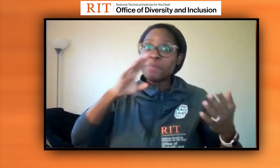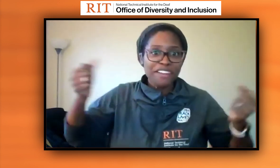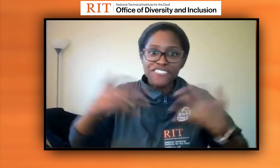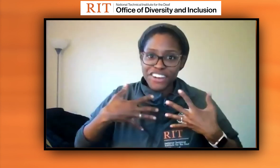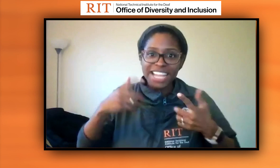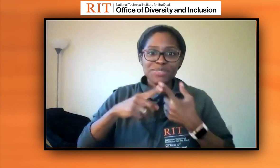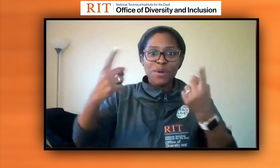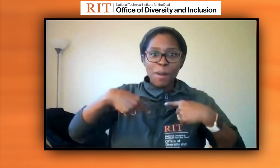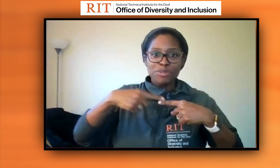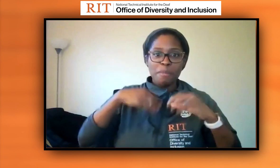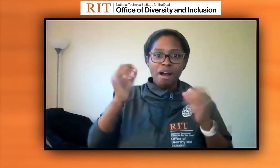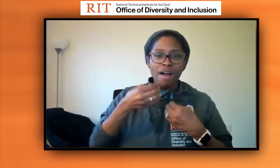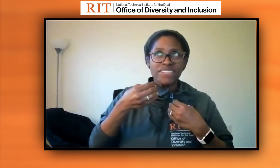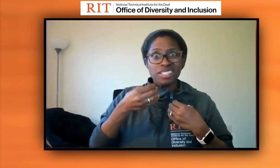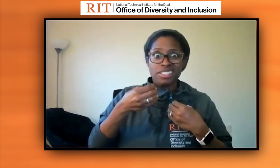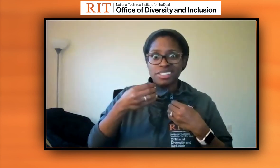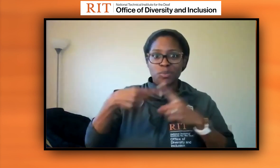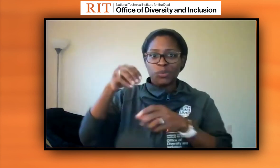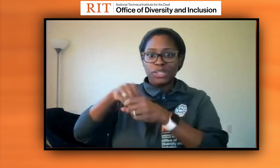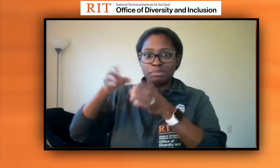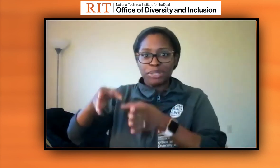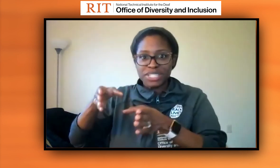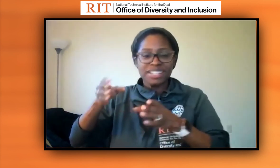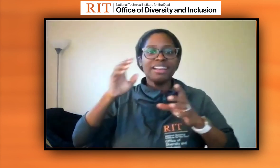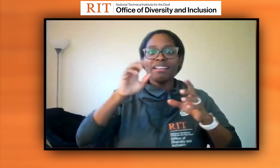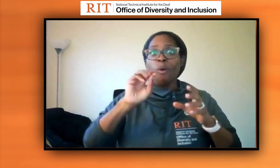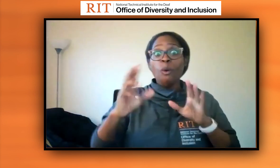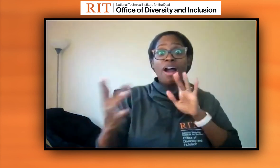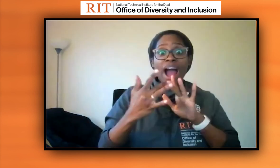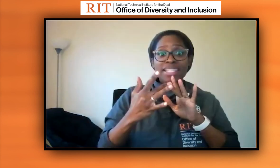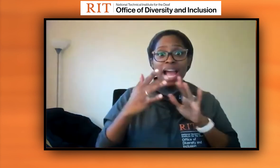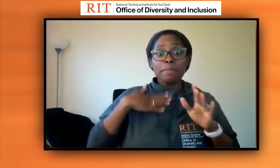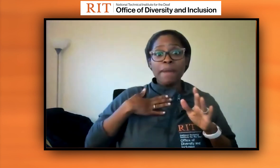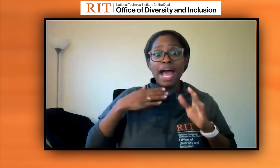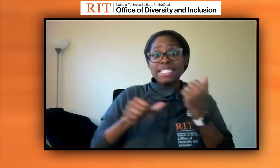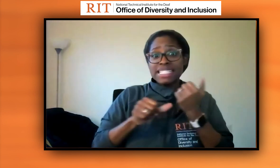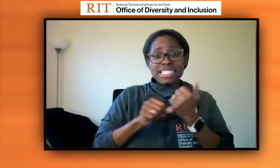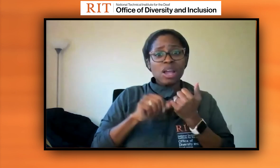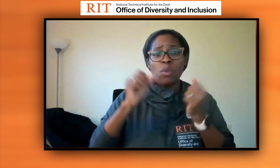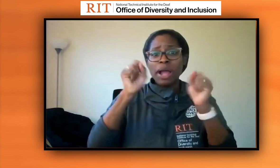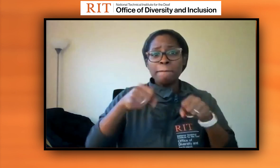please don't be afraid to get in touch with me. We can meet via Zoom. Make an appointment